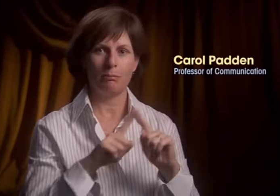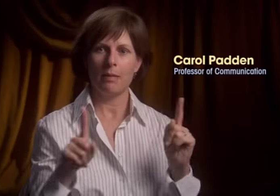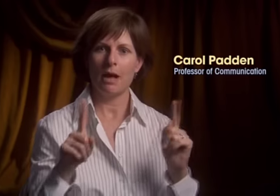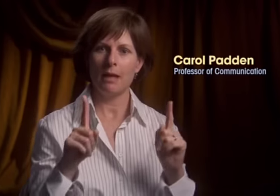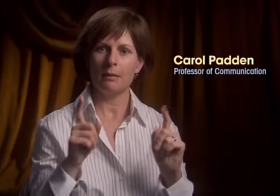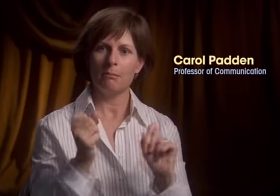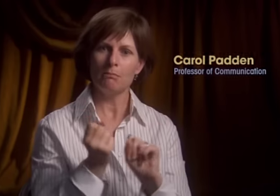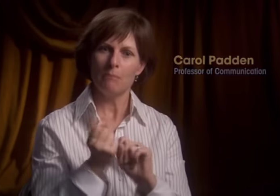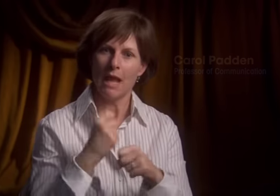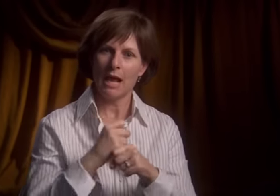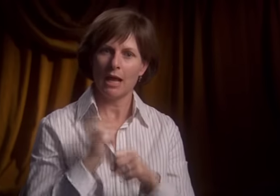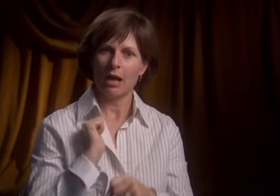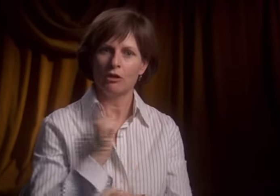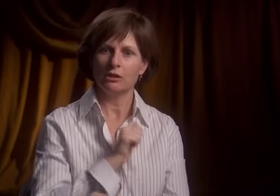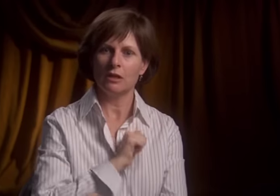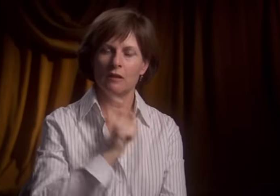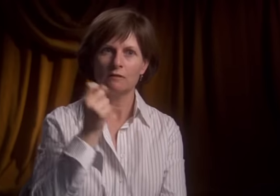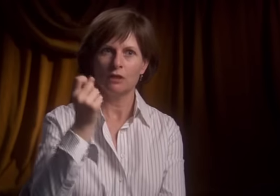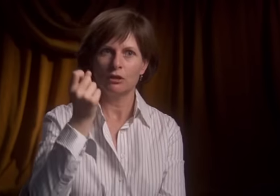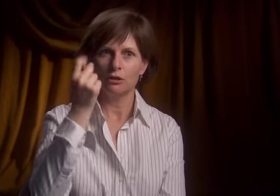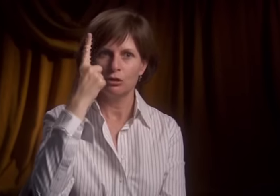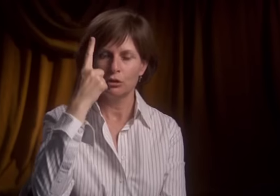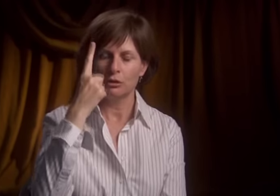but we make ourselves understood.